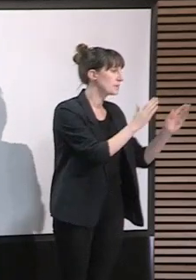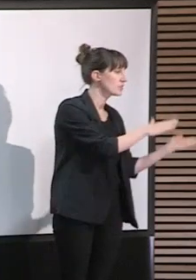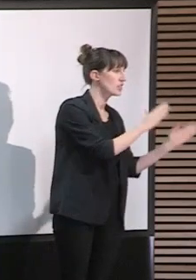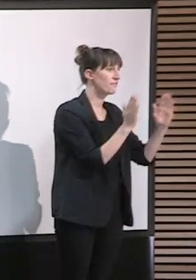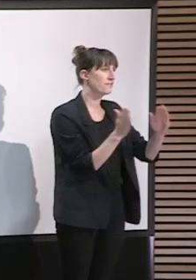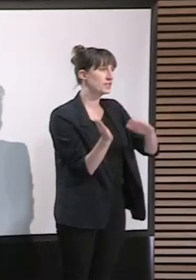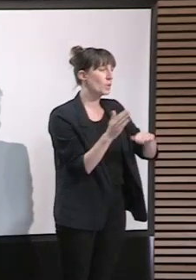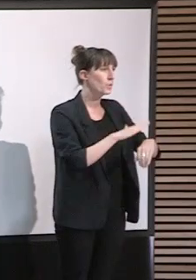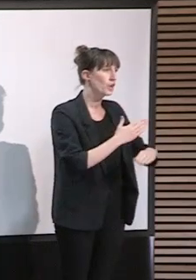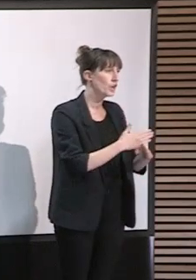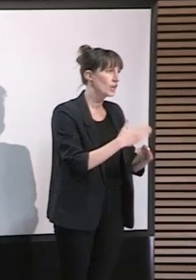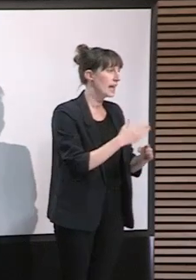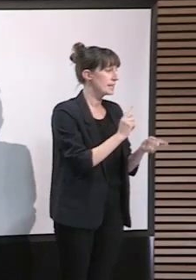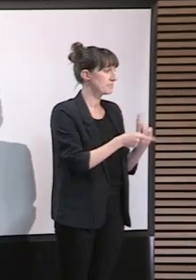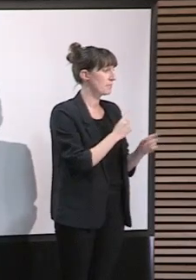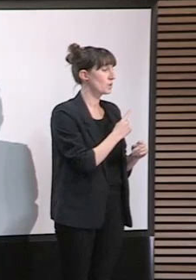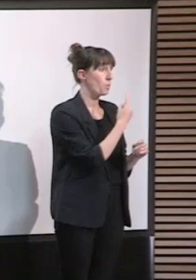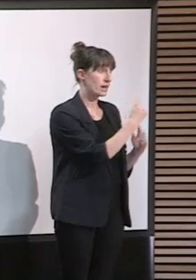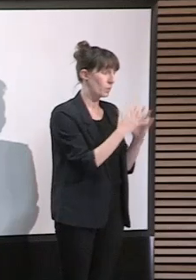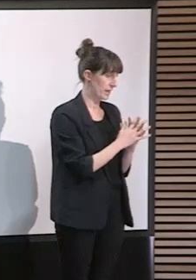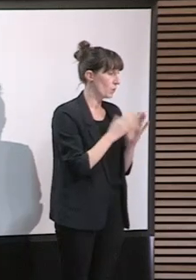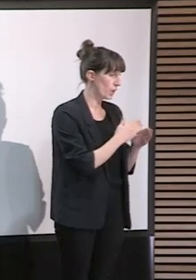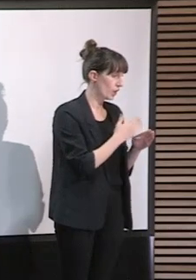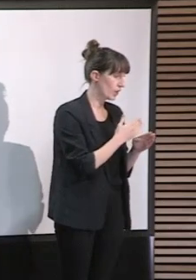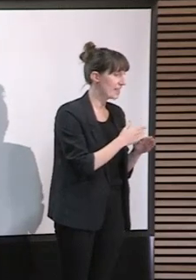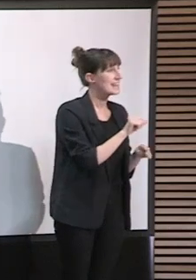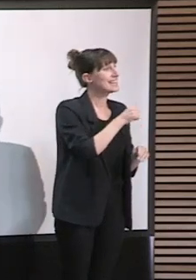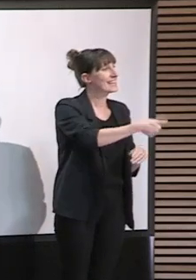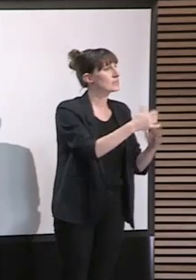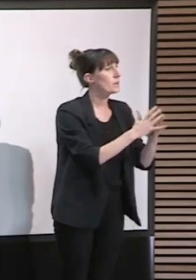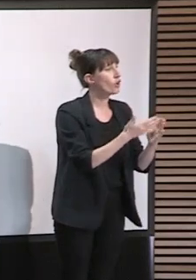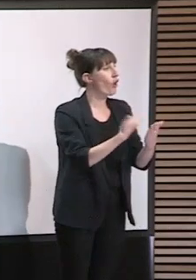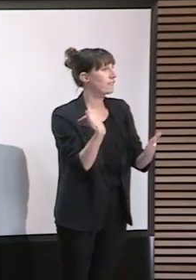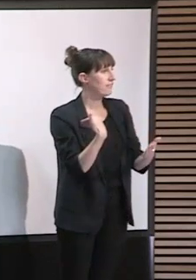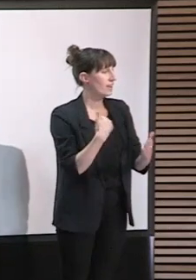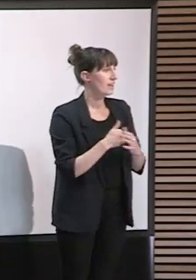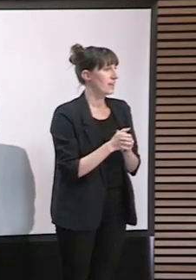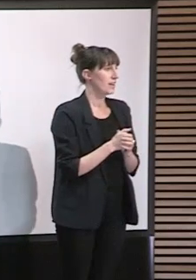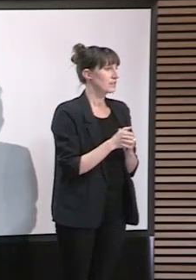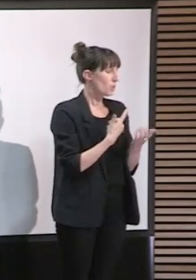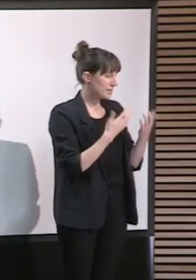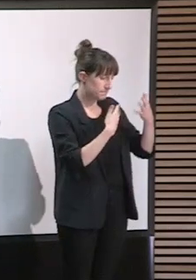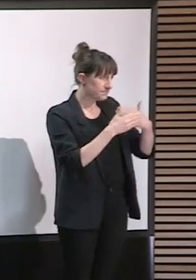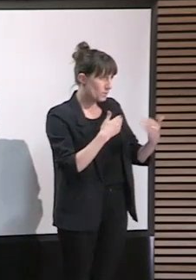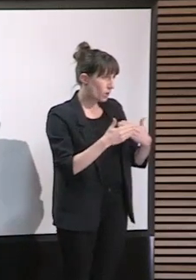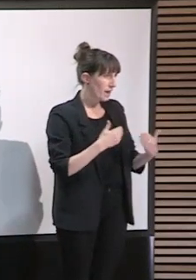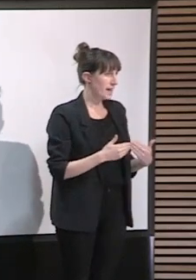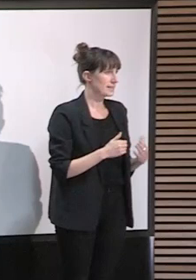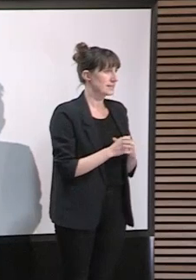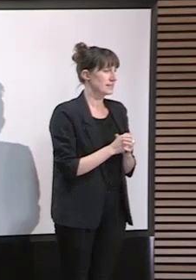them do a week on and a week off are actually able to access that testing. Some of testing is done out in the